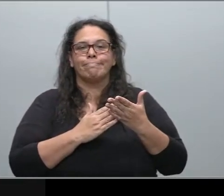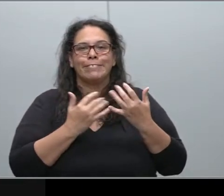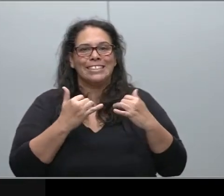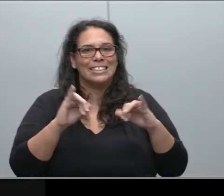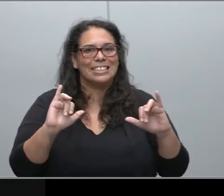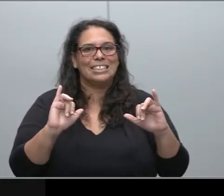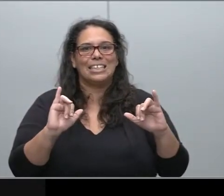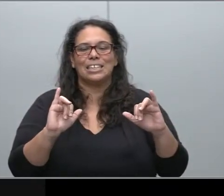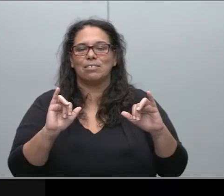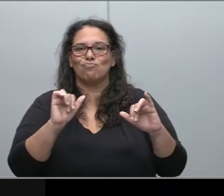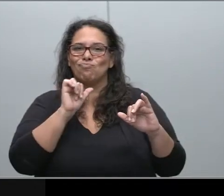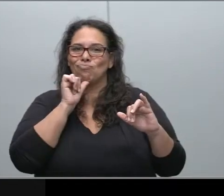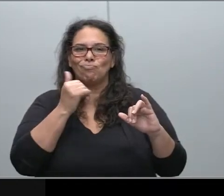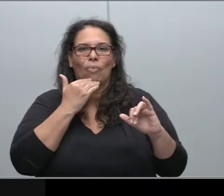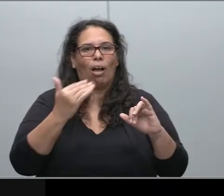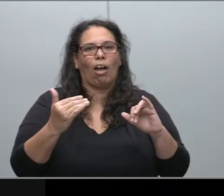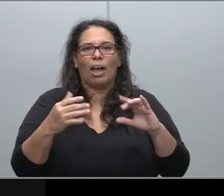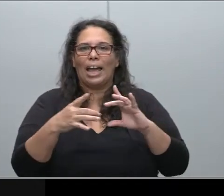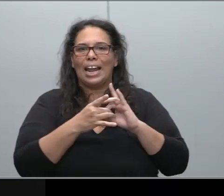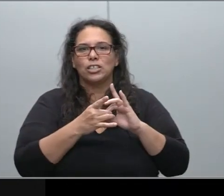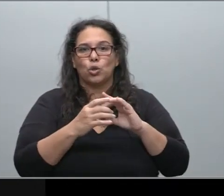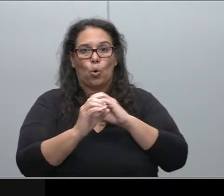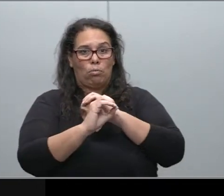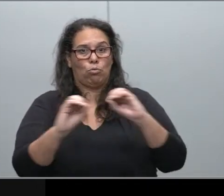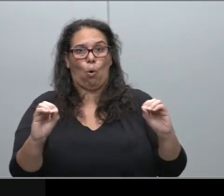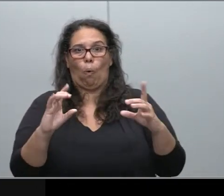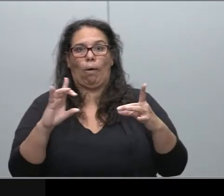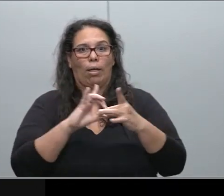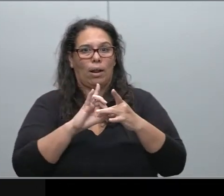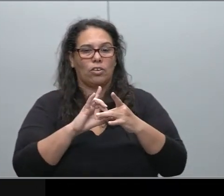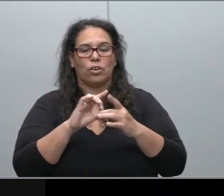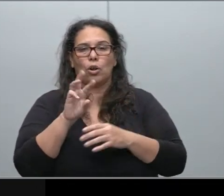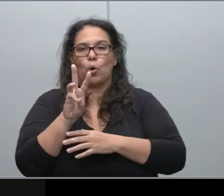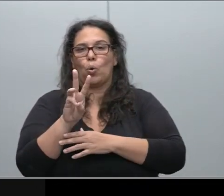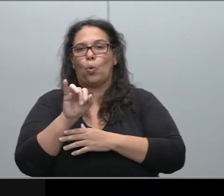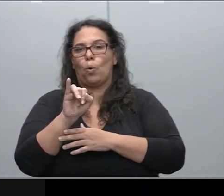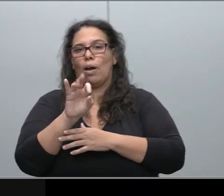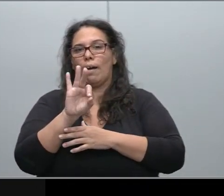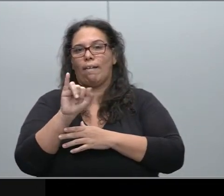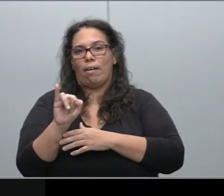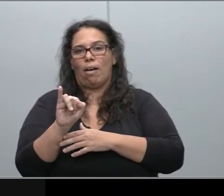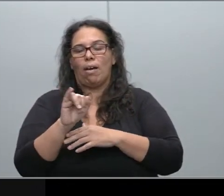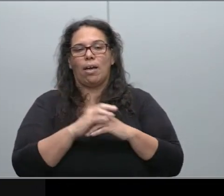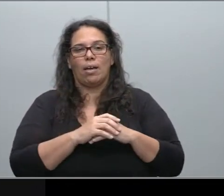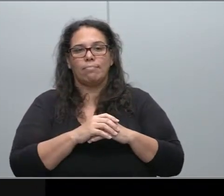we are encouraging you to join us in a few minutes. So we're going to use Thought Exchange as a way to gather our thoughts today.